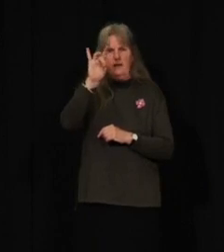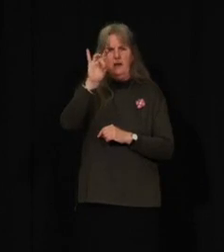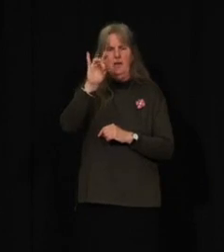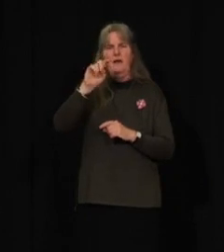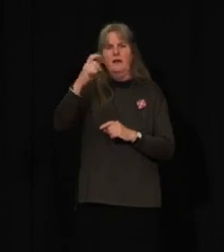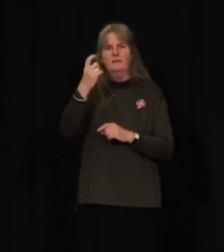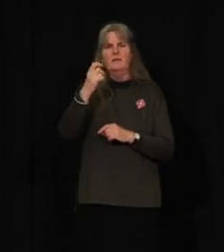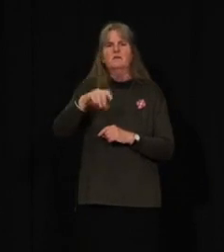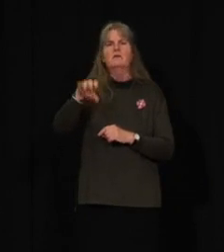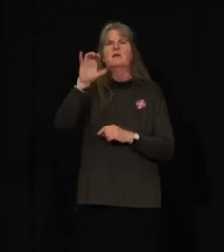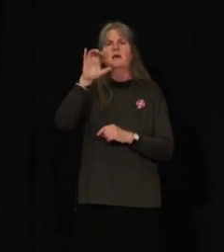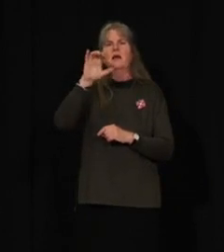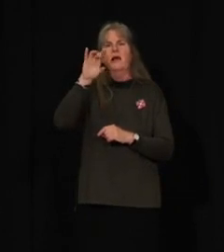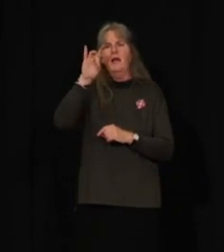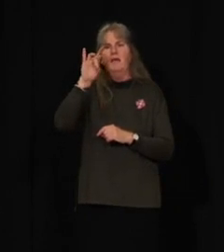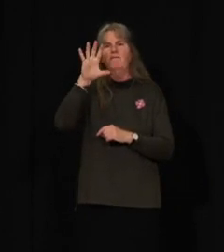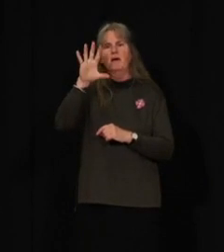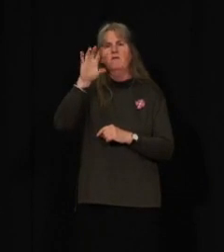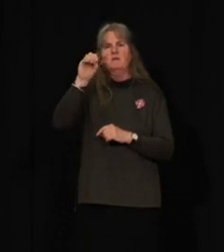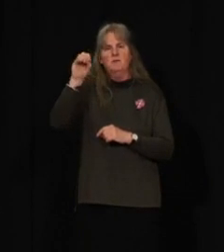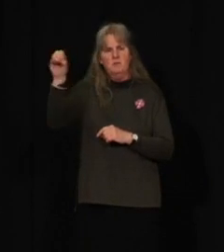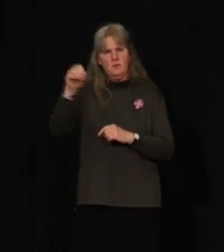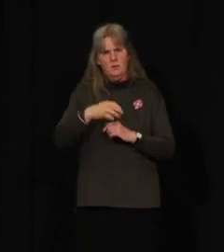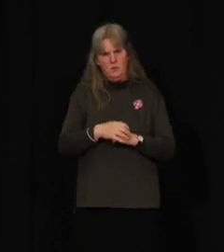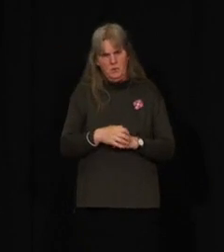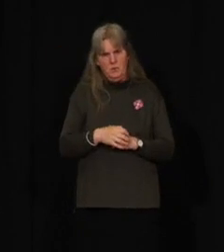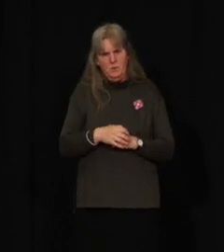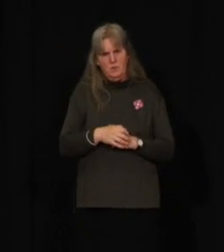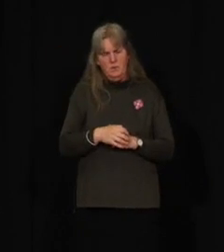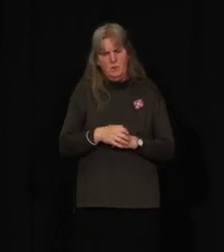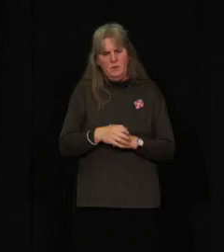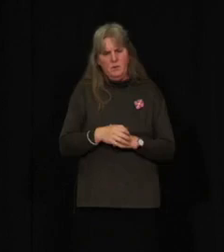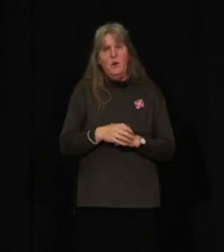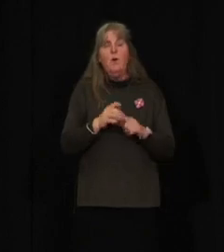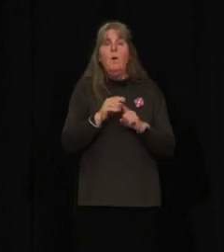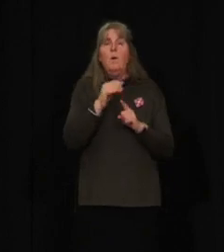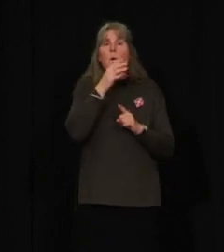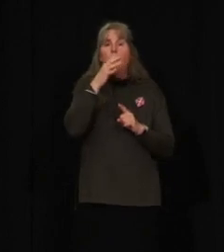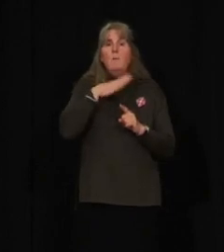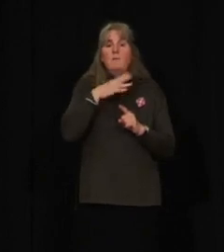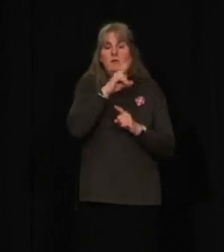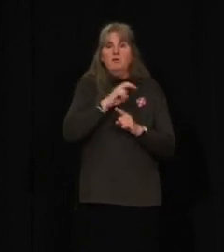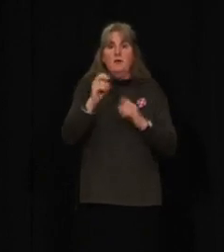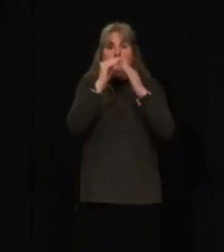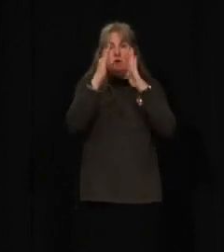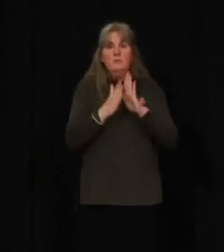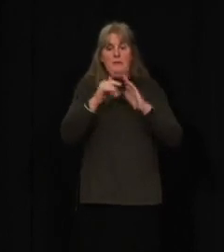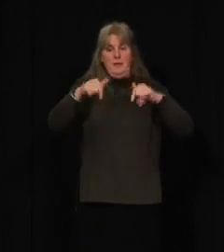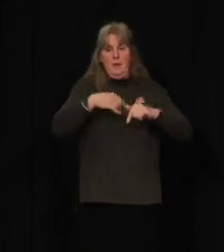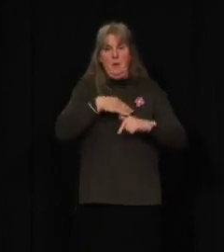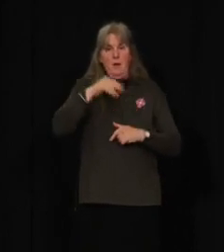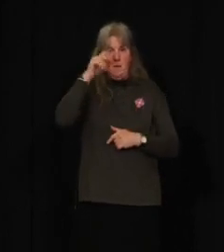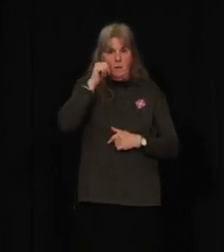Extension 8500. Staff at the women's transition home in Whitehorse, the Dawson